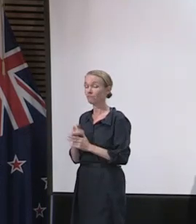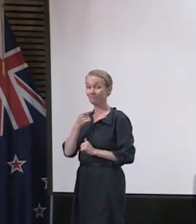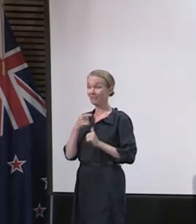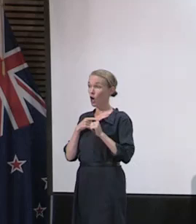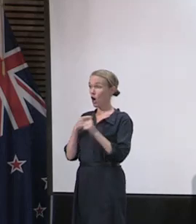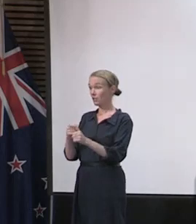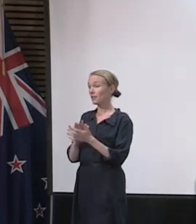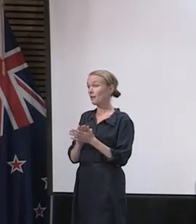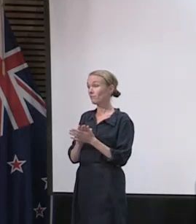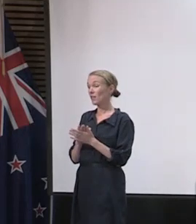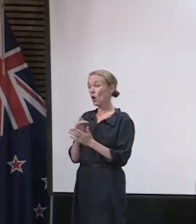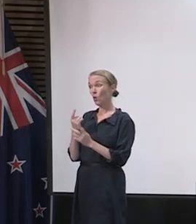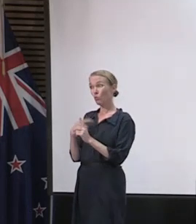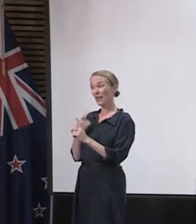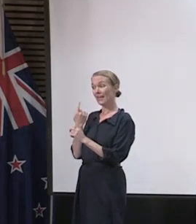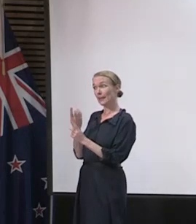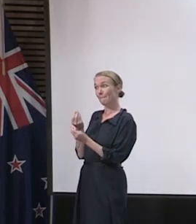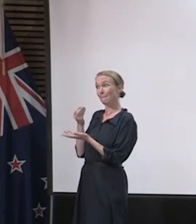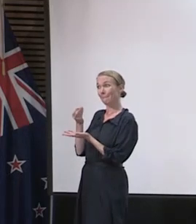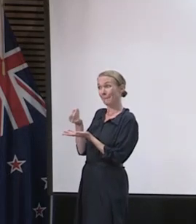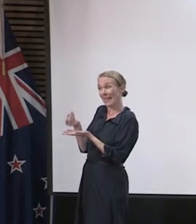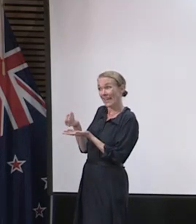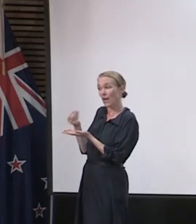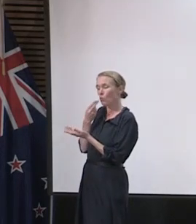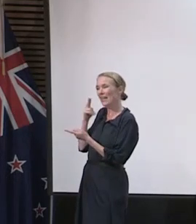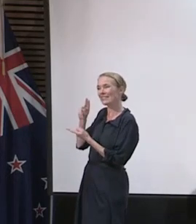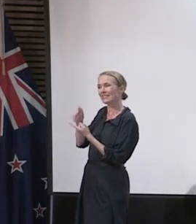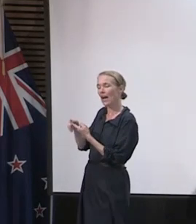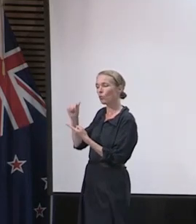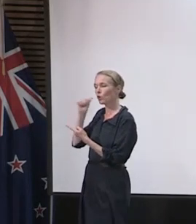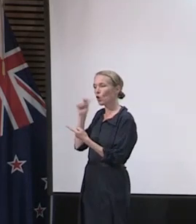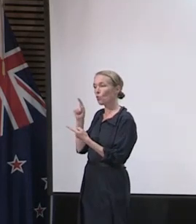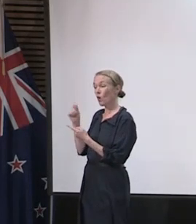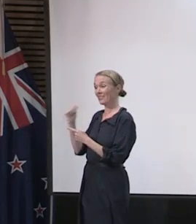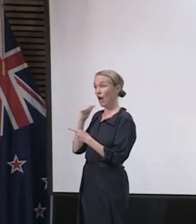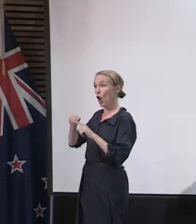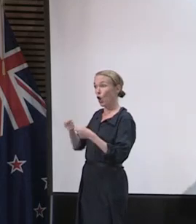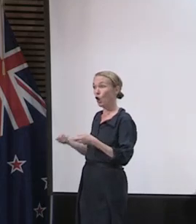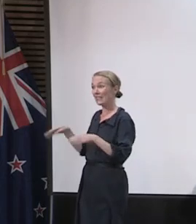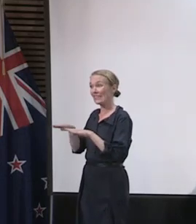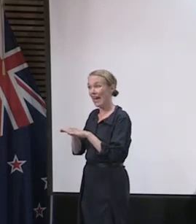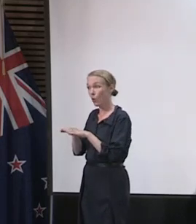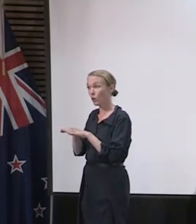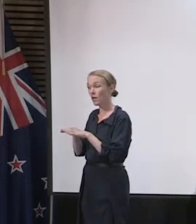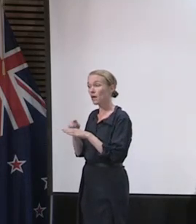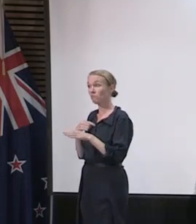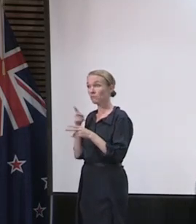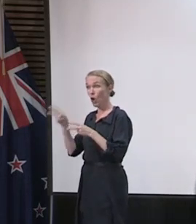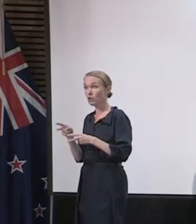catch-up procedures, in particular. We know there is a significant number of calls on DHBs' resourcing, and of